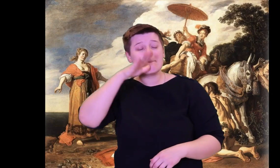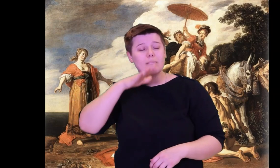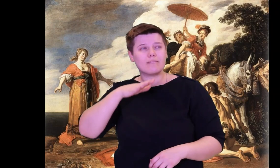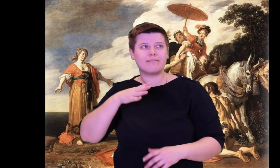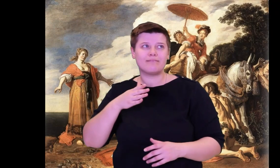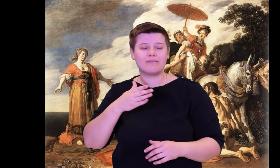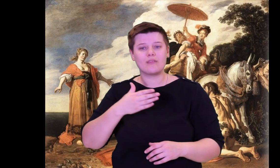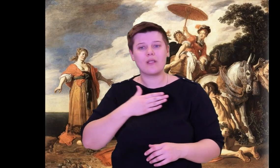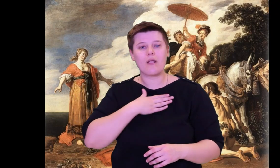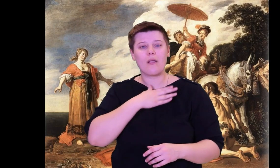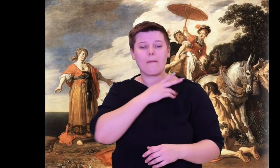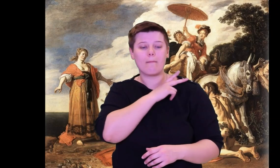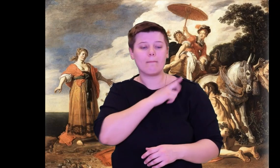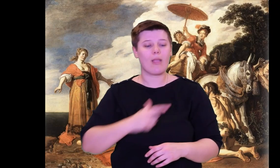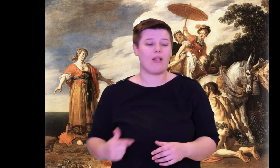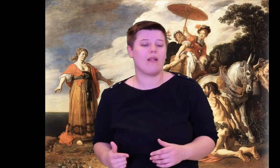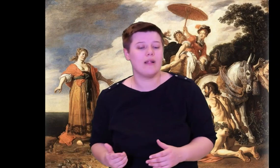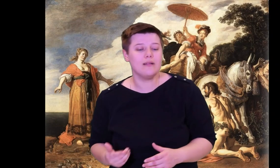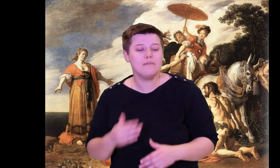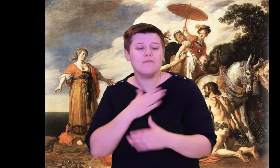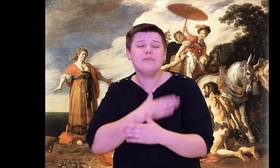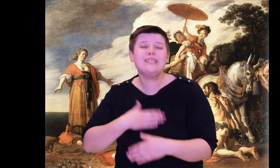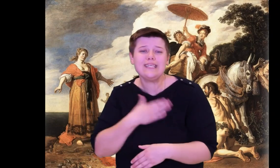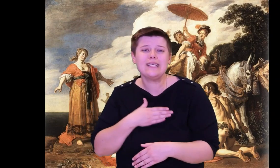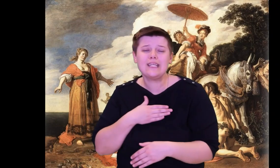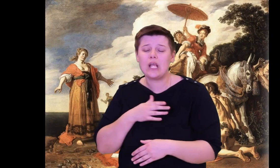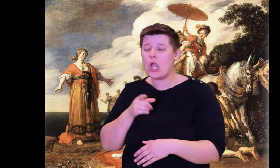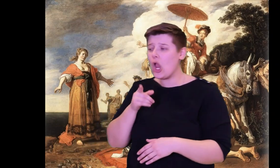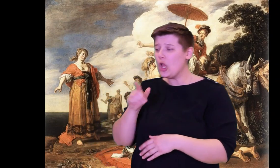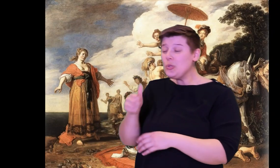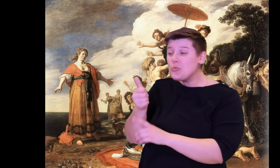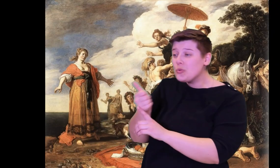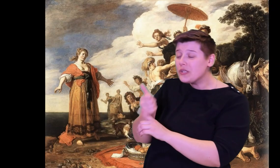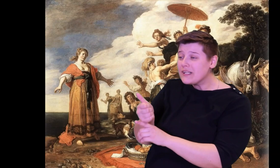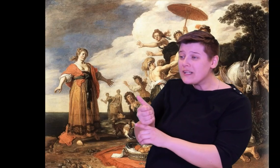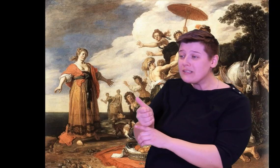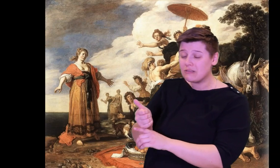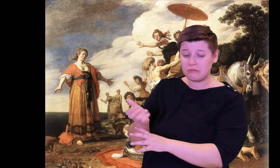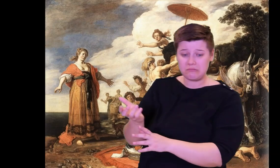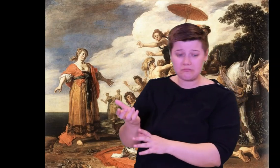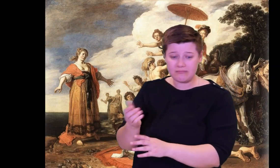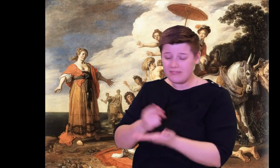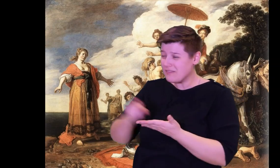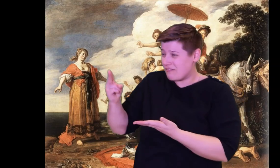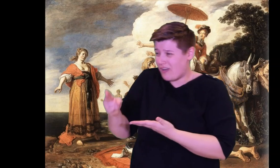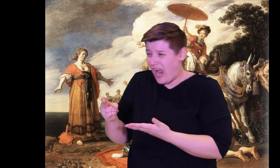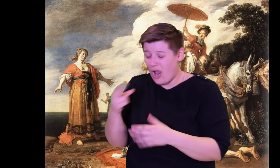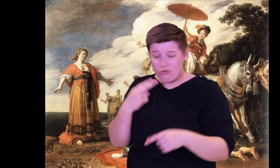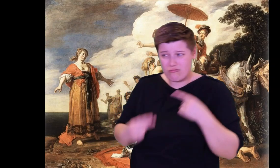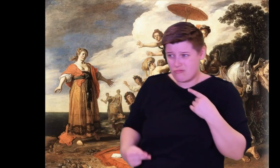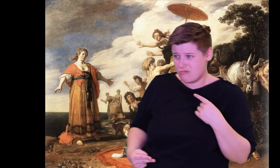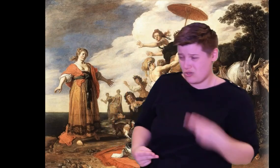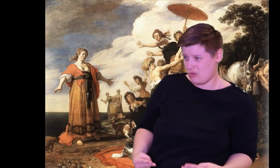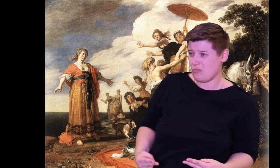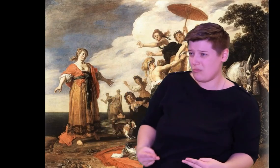your brothers also—lucky three times over. Their hearts must be delighted, seeing you,